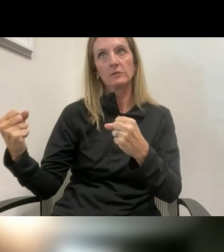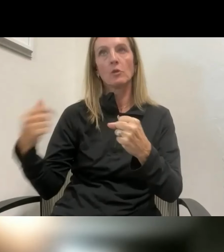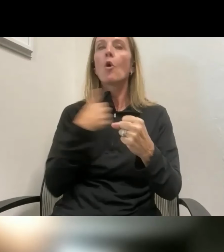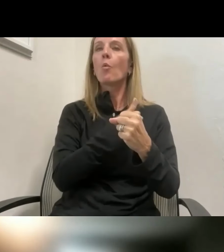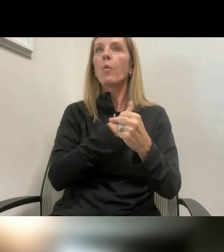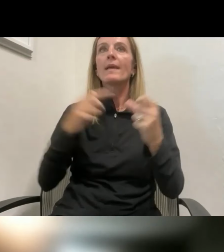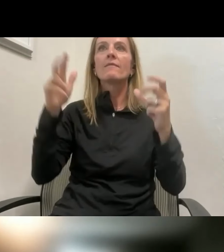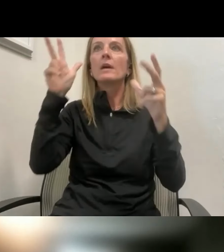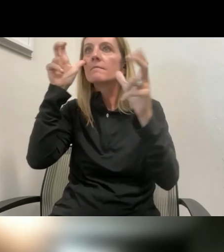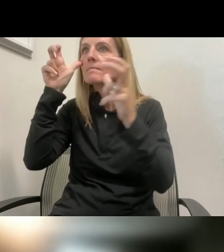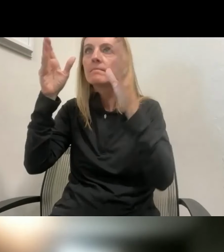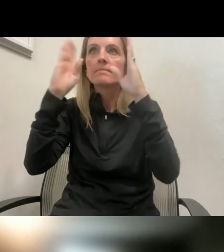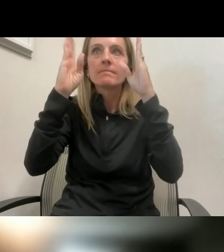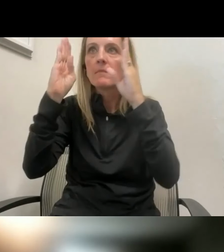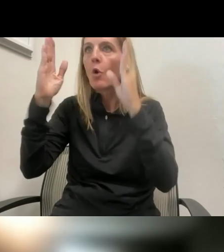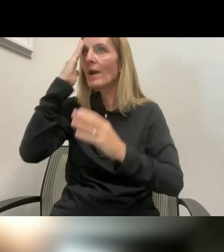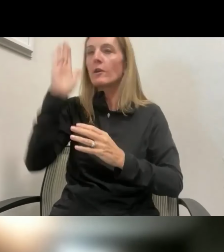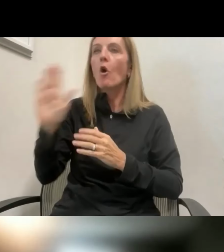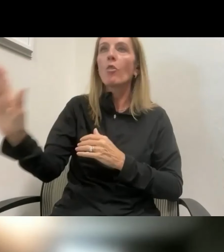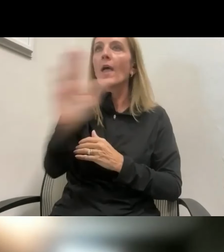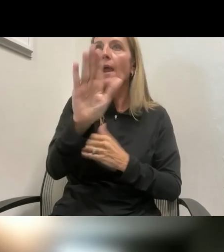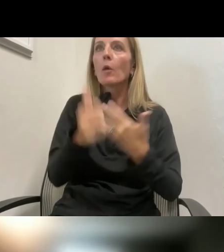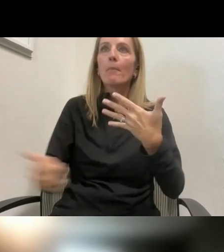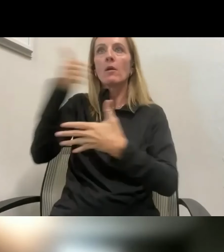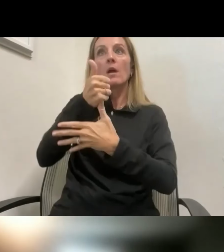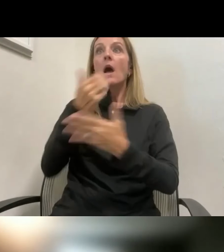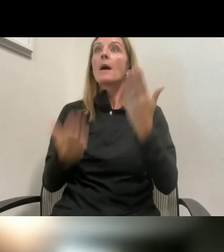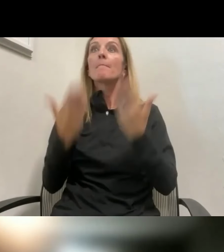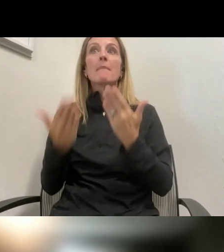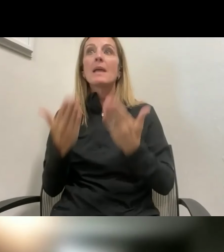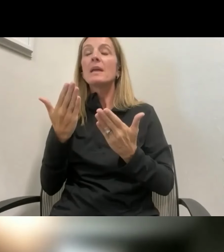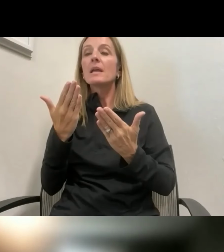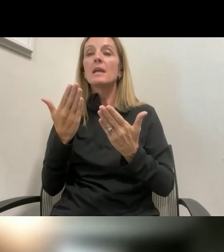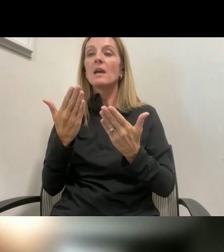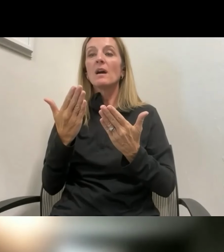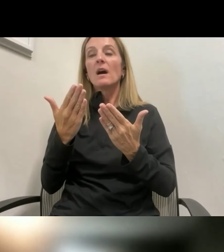priorities are. There might be some uncomfortable dialogue sessions around community safety that we